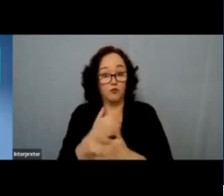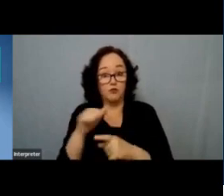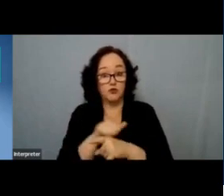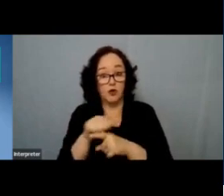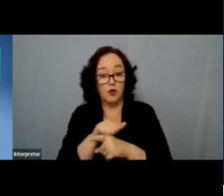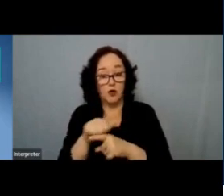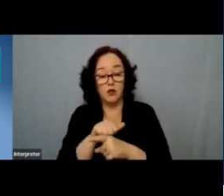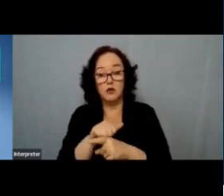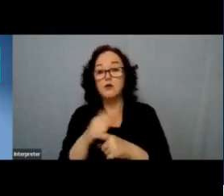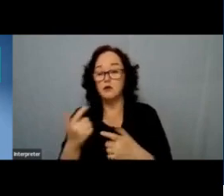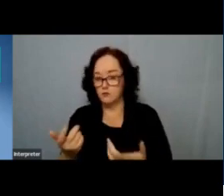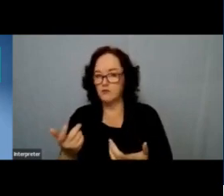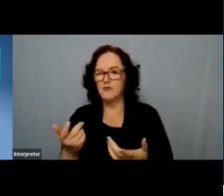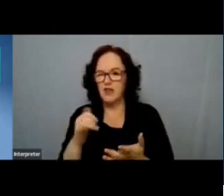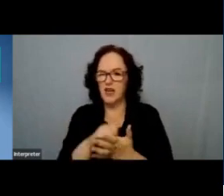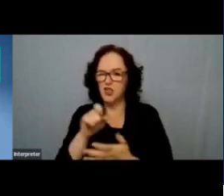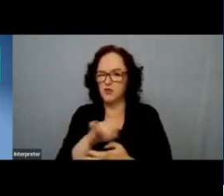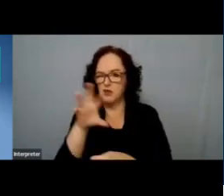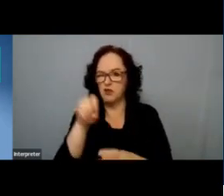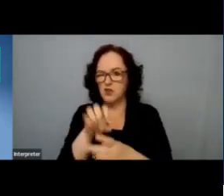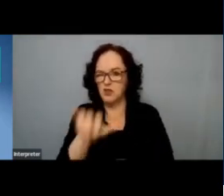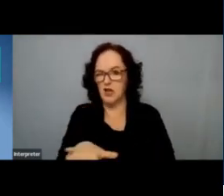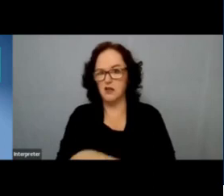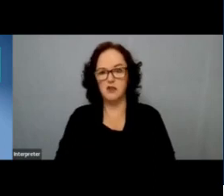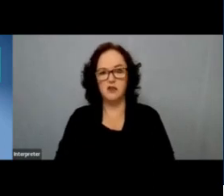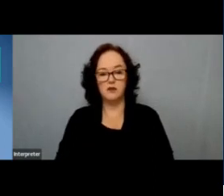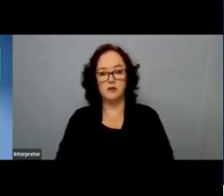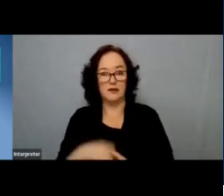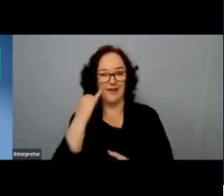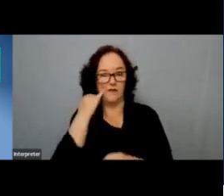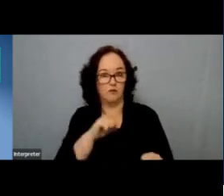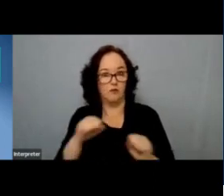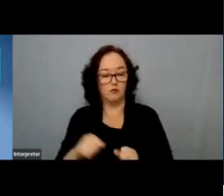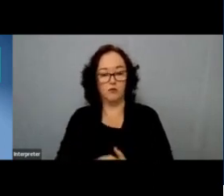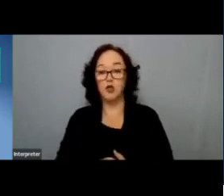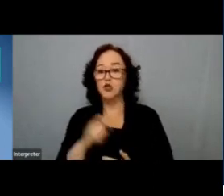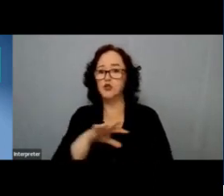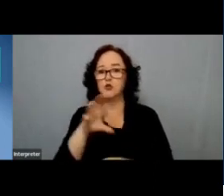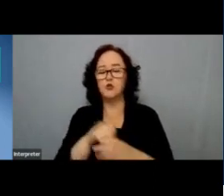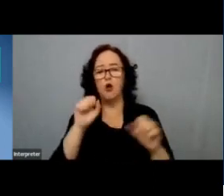it to be a part of that, if possible, include all personnel, including juvenile justice, if